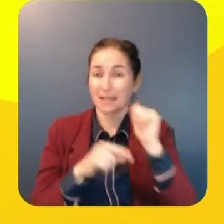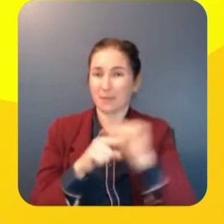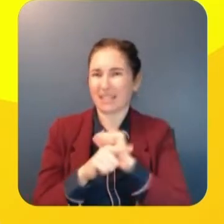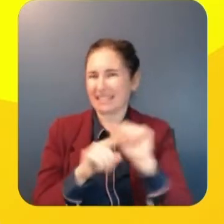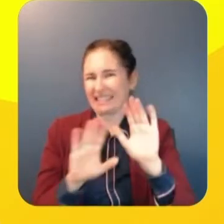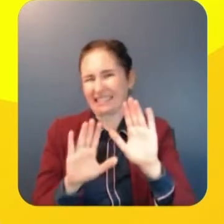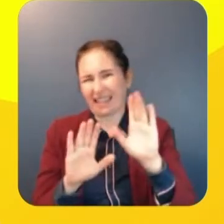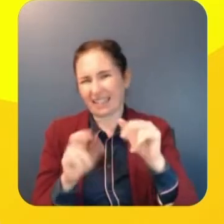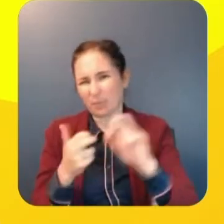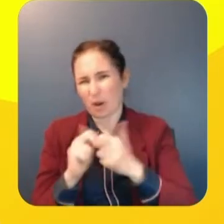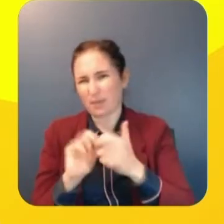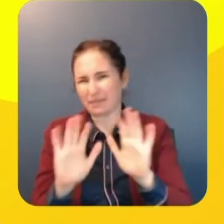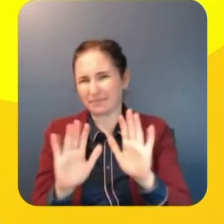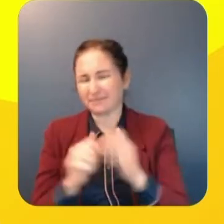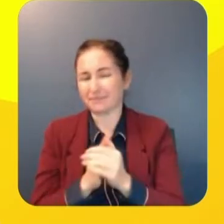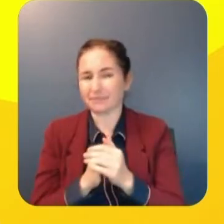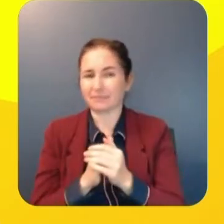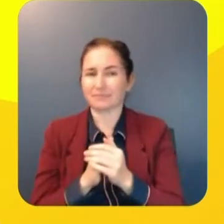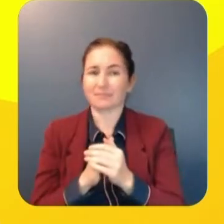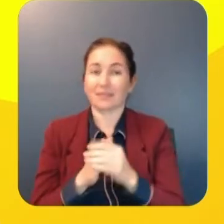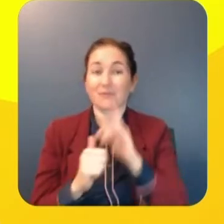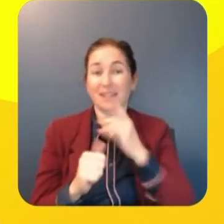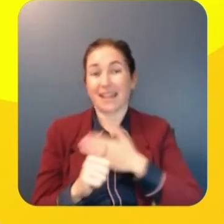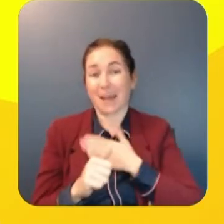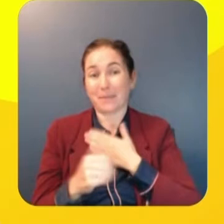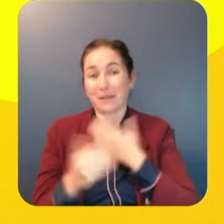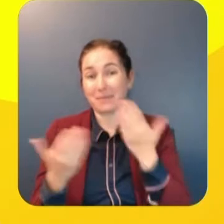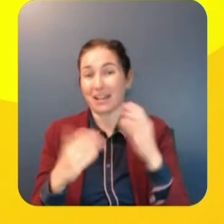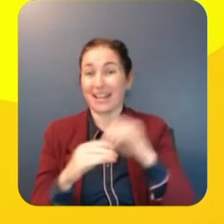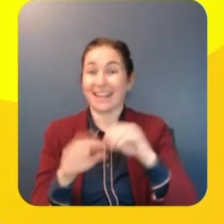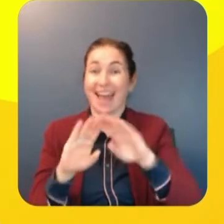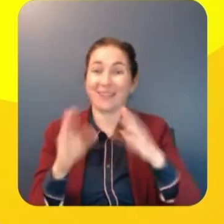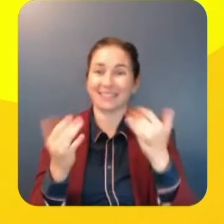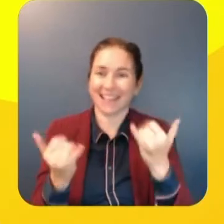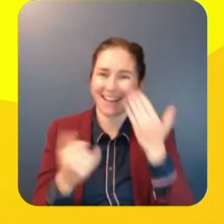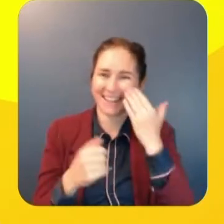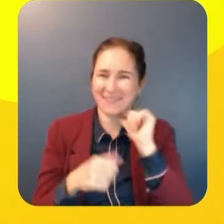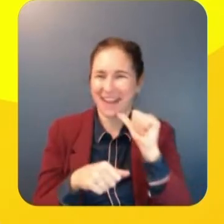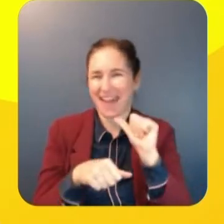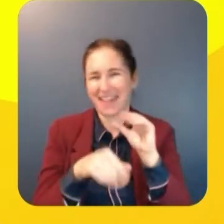And so, first of all, so happy to be in the house now, because I'm not in the consulting side where I'm guilty of this.